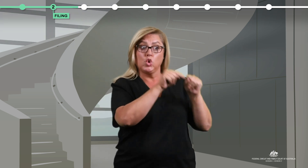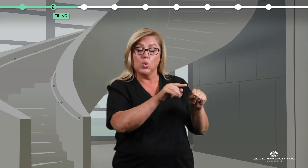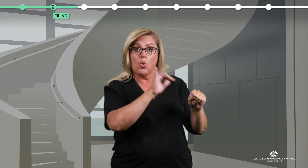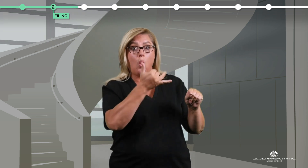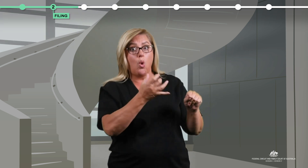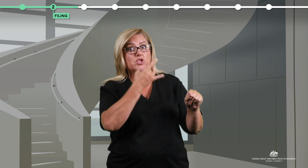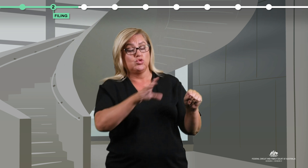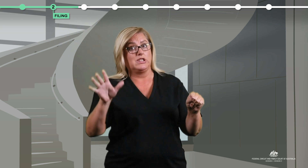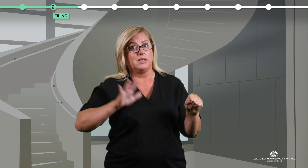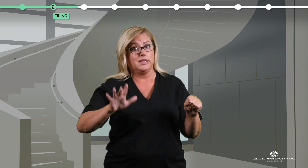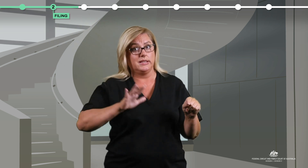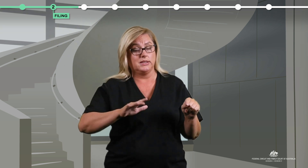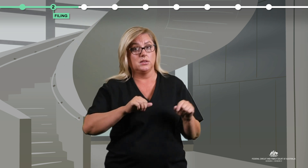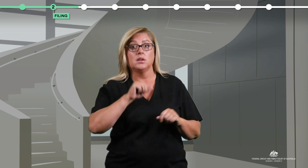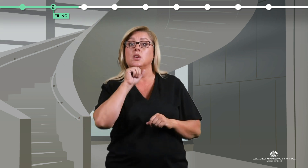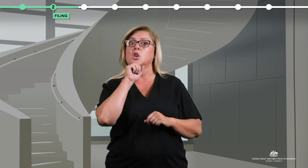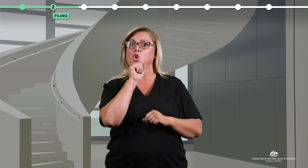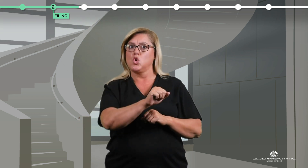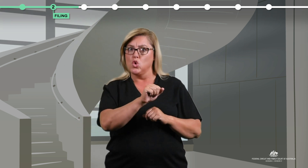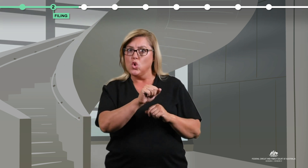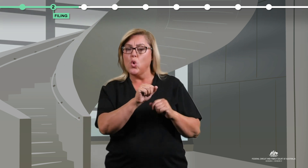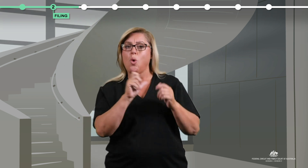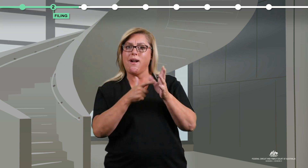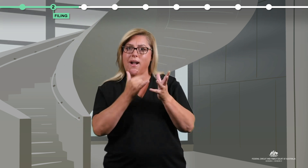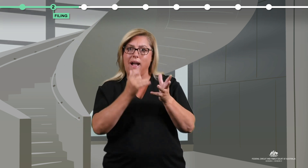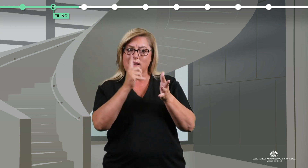that you or your children might need.